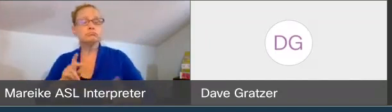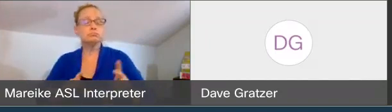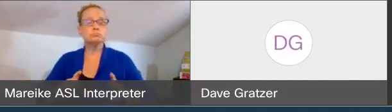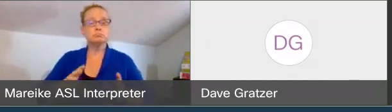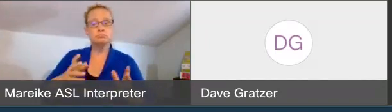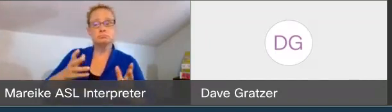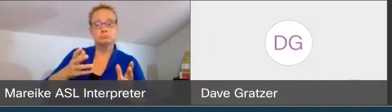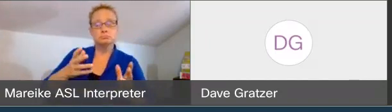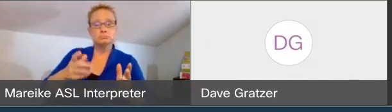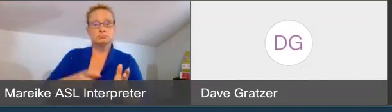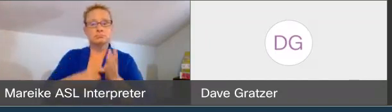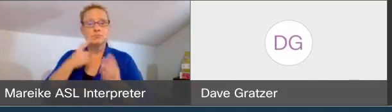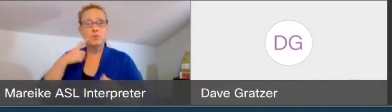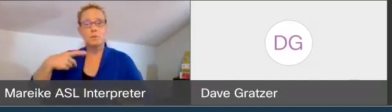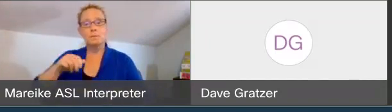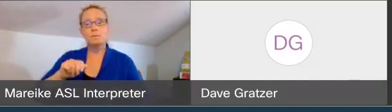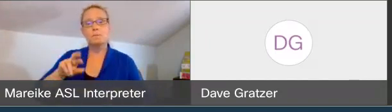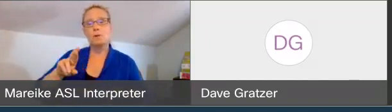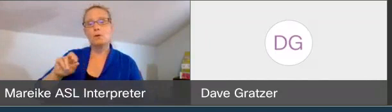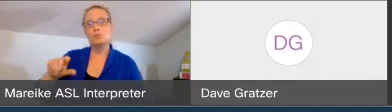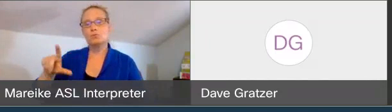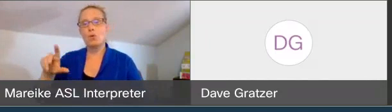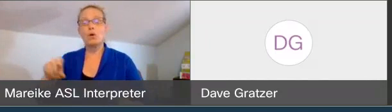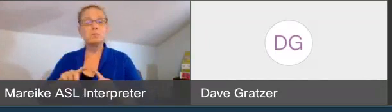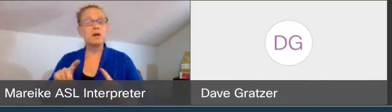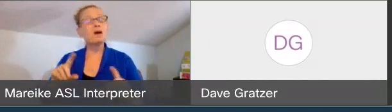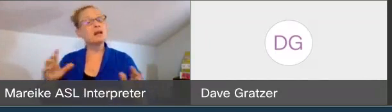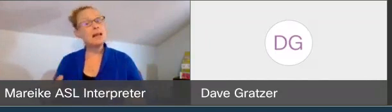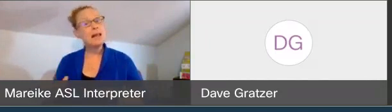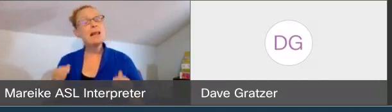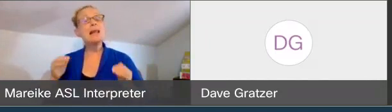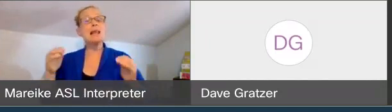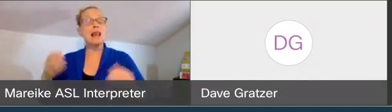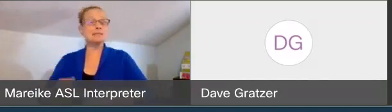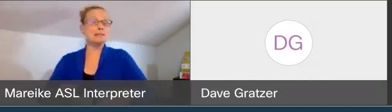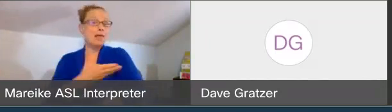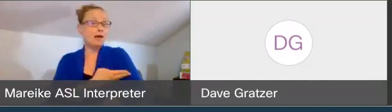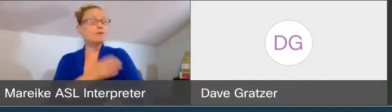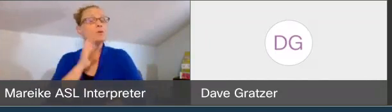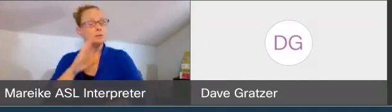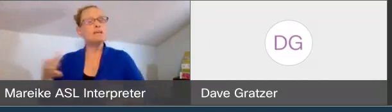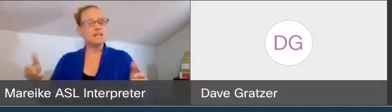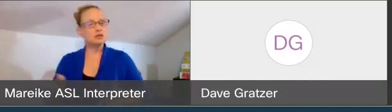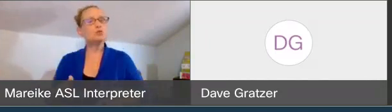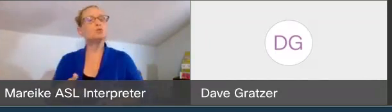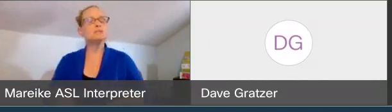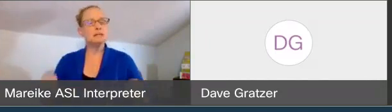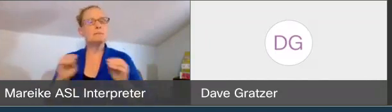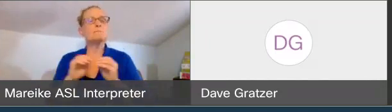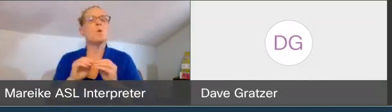them out, but I think really next level would be kind of introducing those more sophisticated